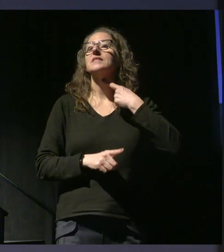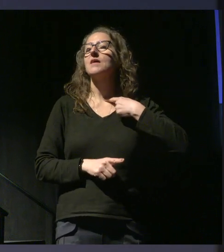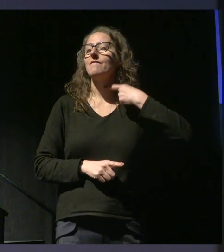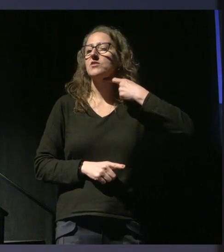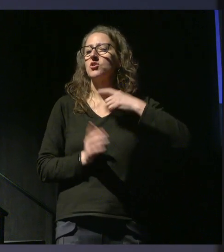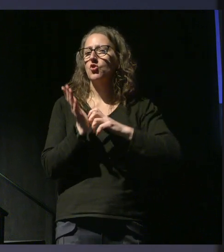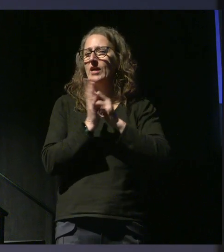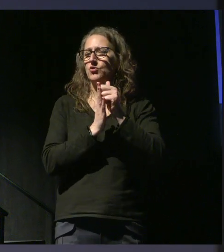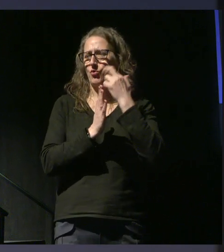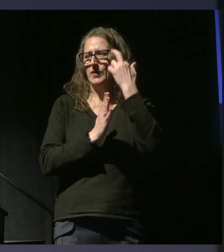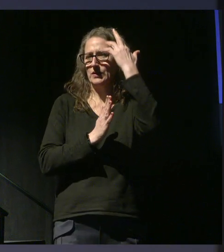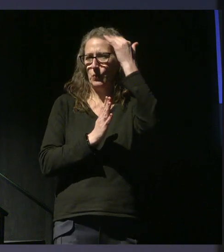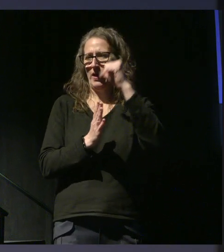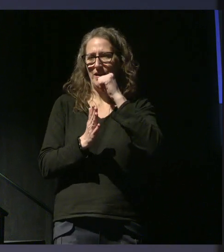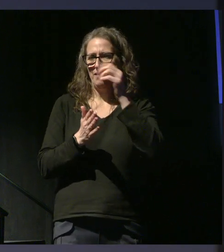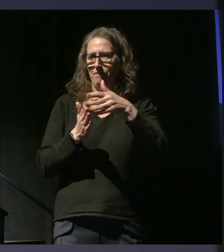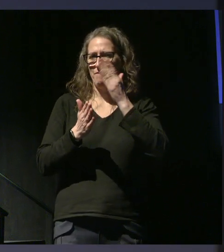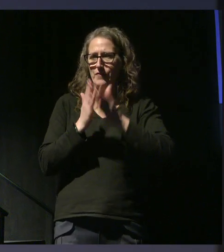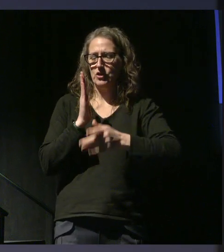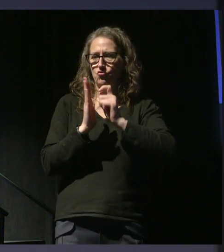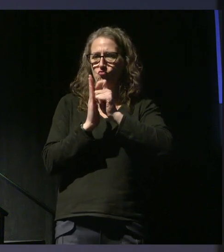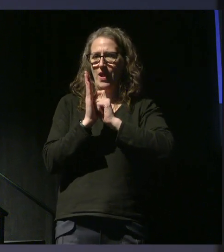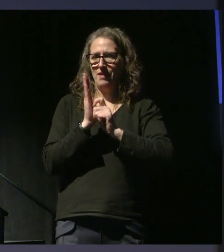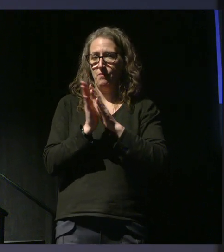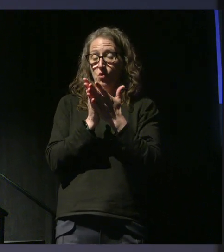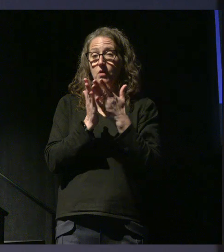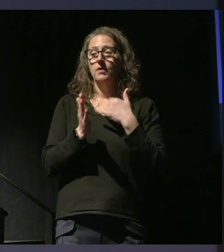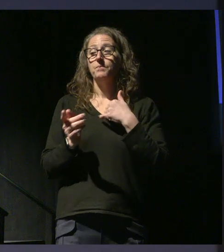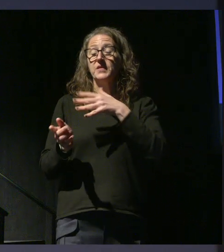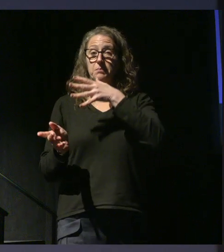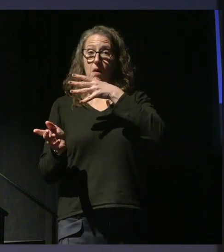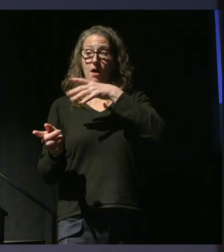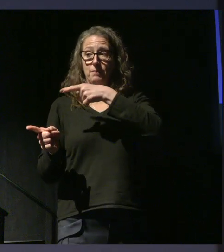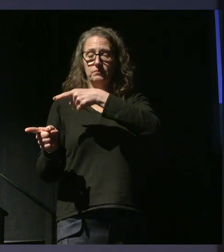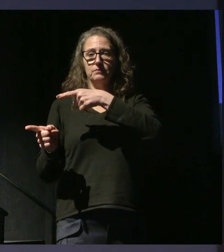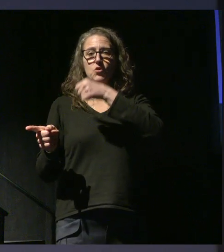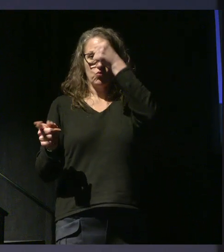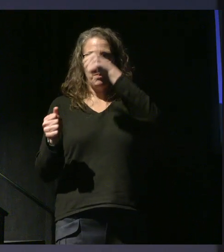he hadn't completed this book. And Baldwin's mother remembered that he had been